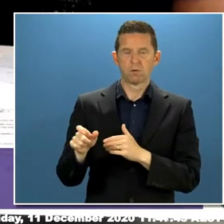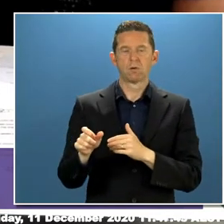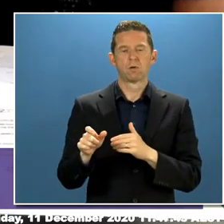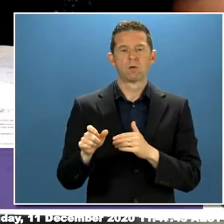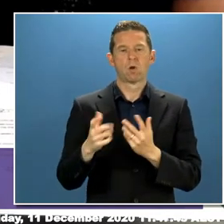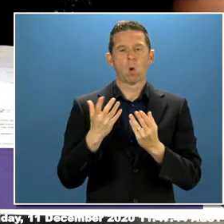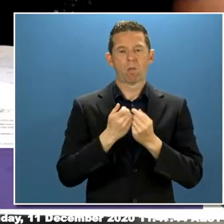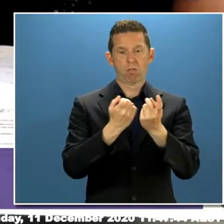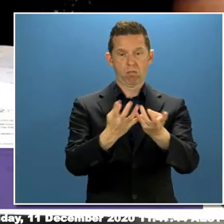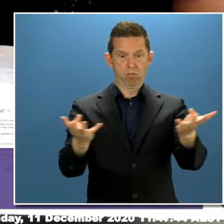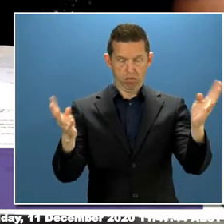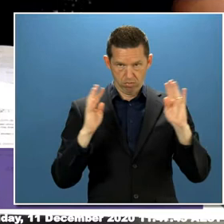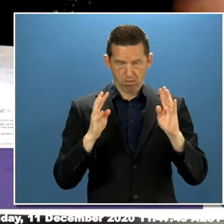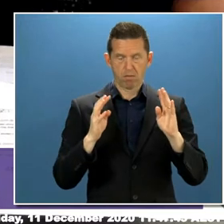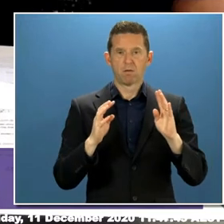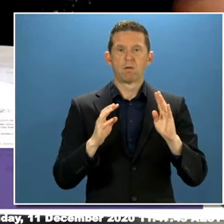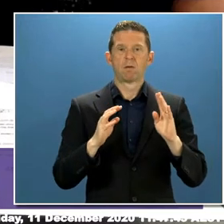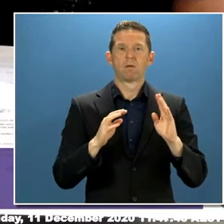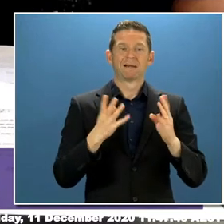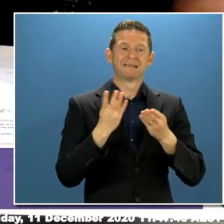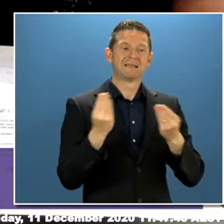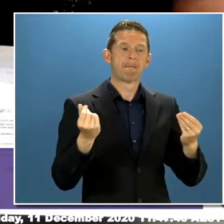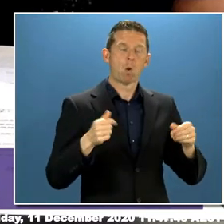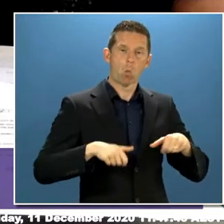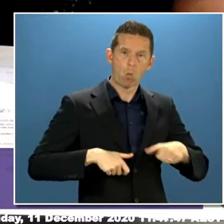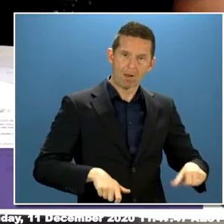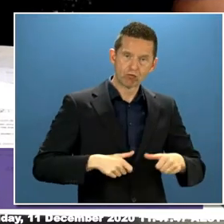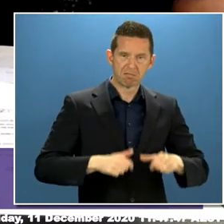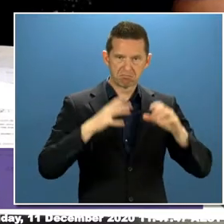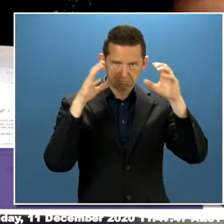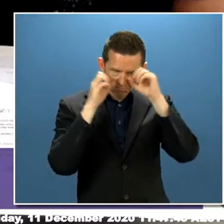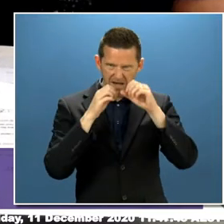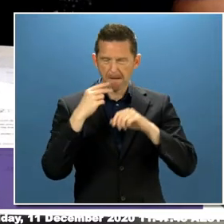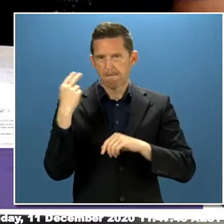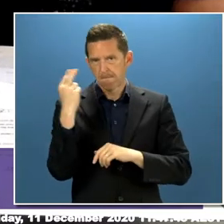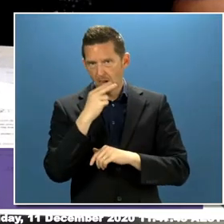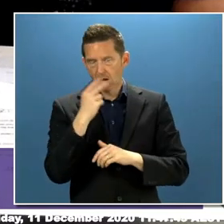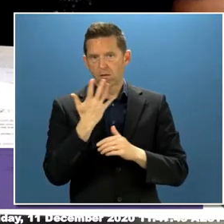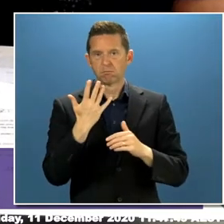covering across wheelchair users, low vision blind, intellectual disabilities,